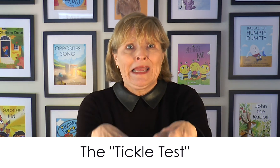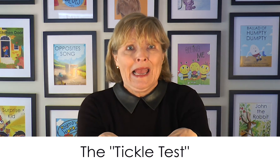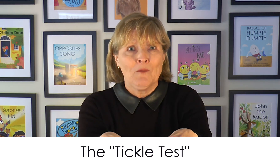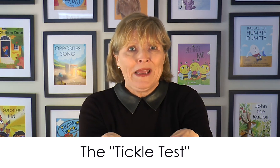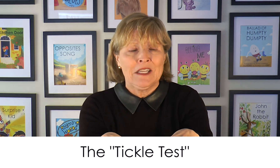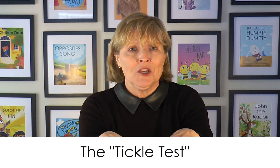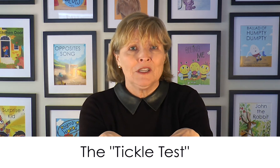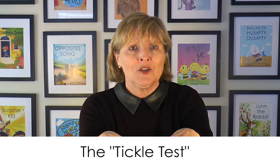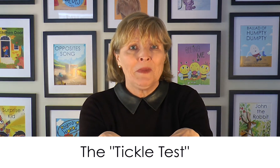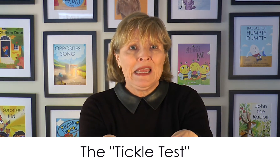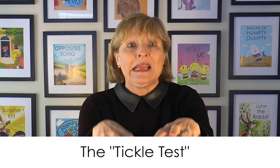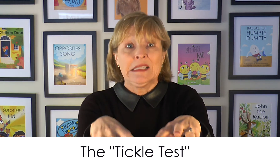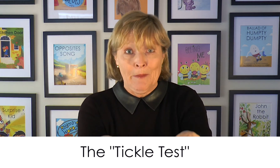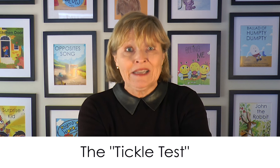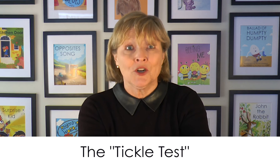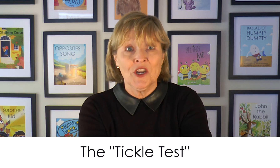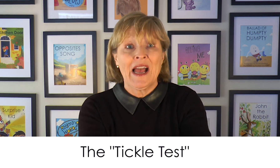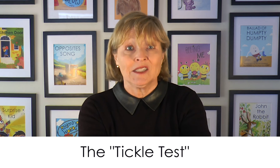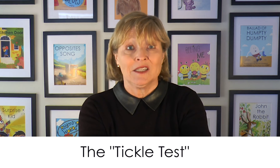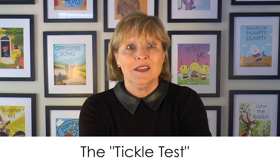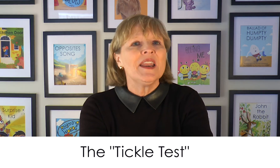I can't wait 'til you tickle me. Is it my turn next?"